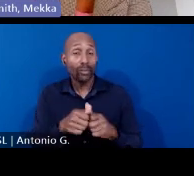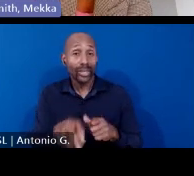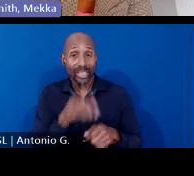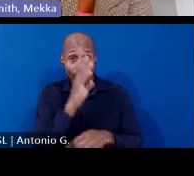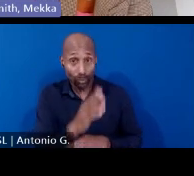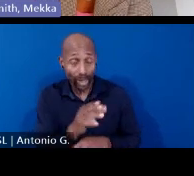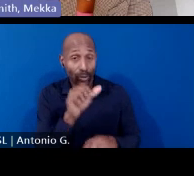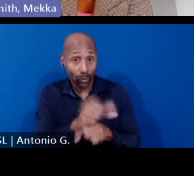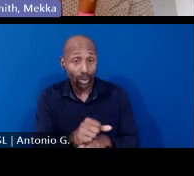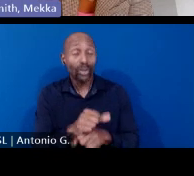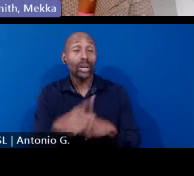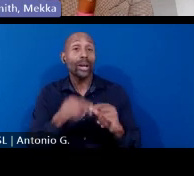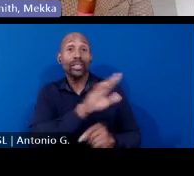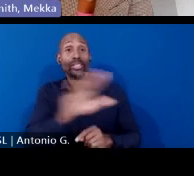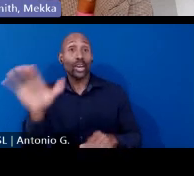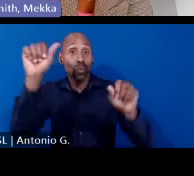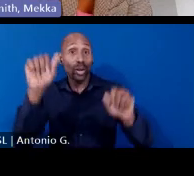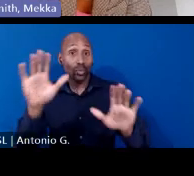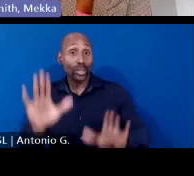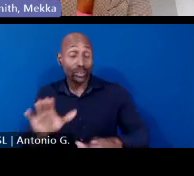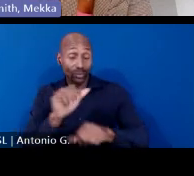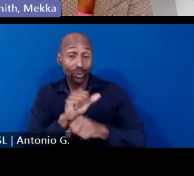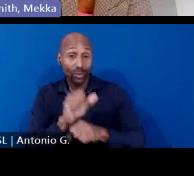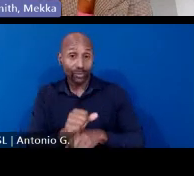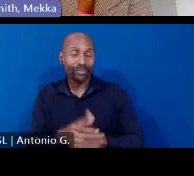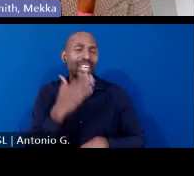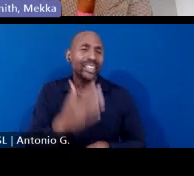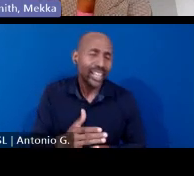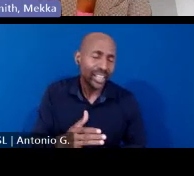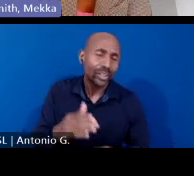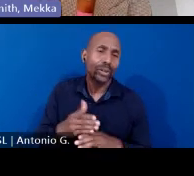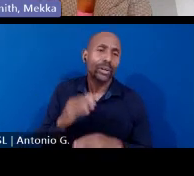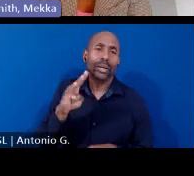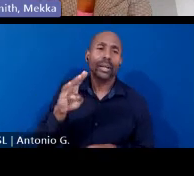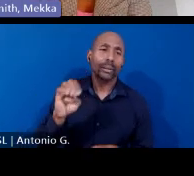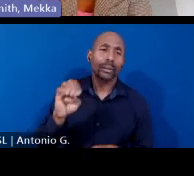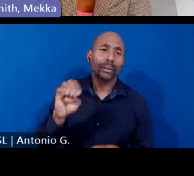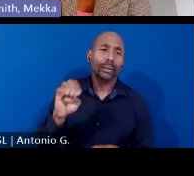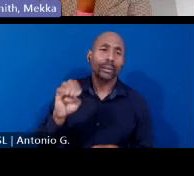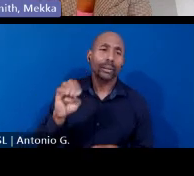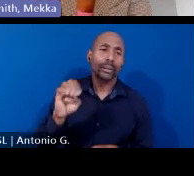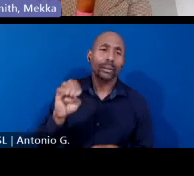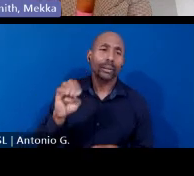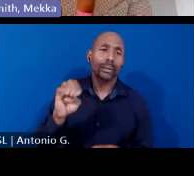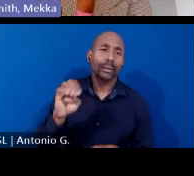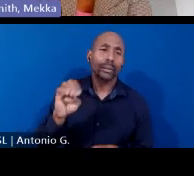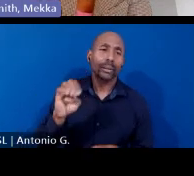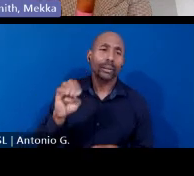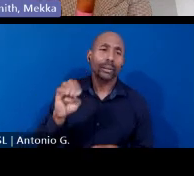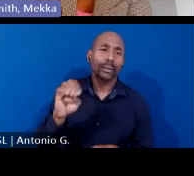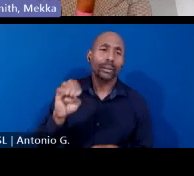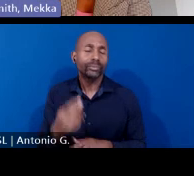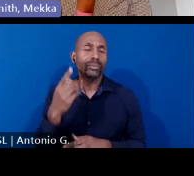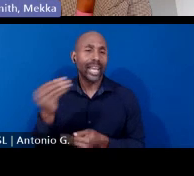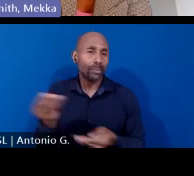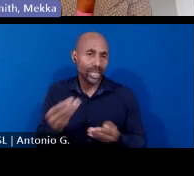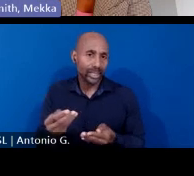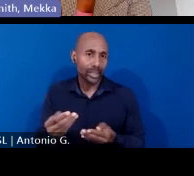So thank you Beyond 100K for your leadership and again for your facilitation. I want to echo the thanks to all of our presenters for sharing